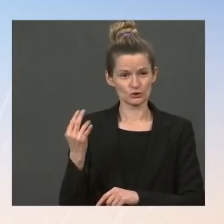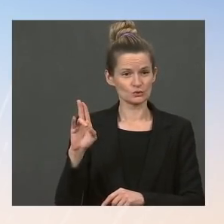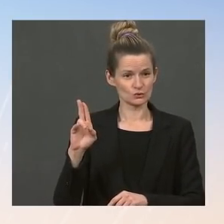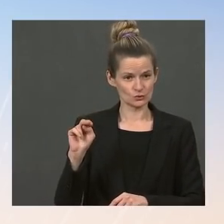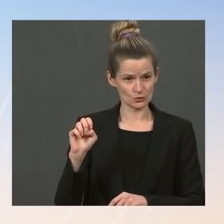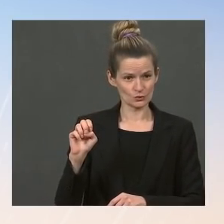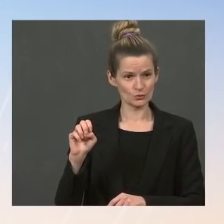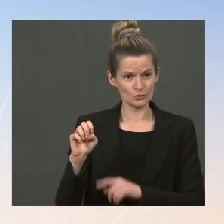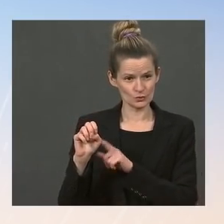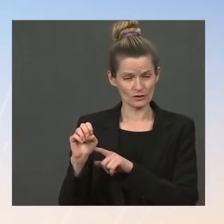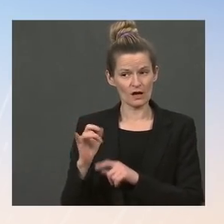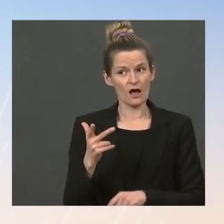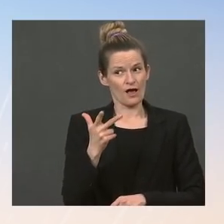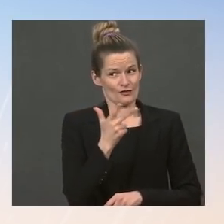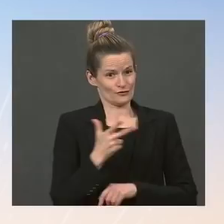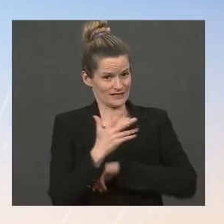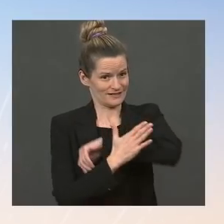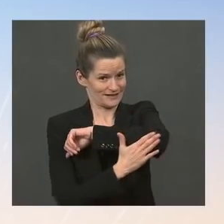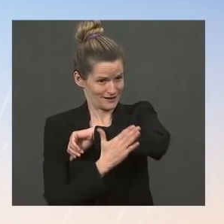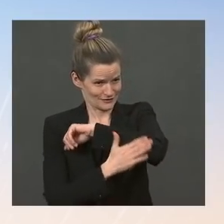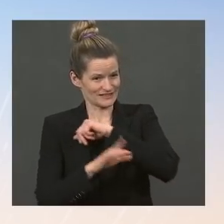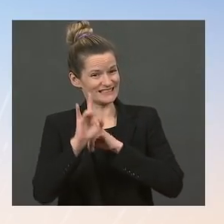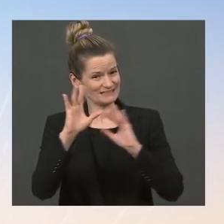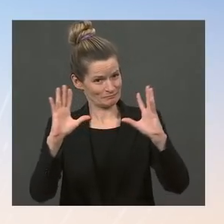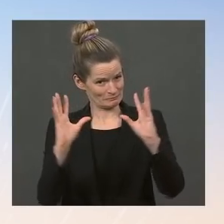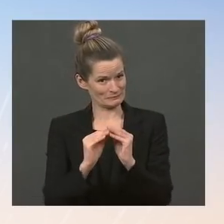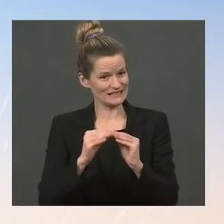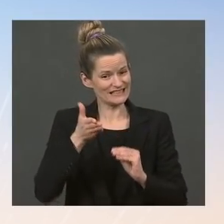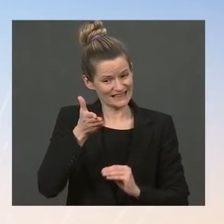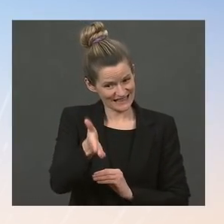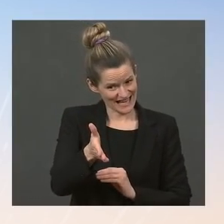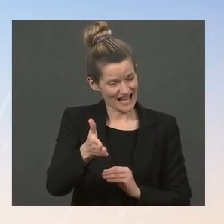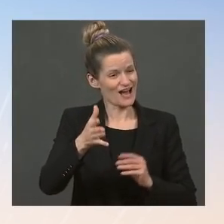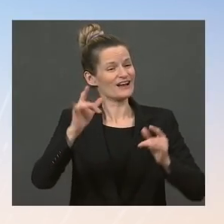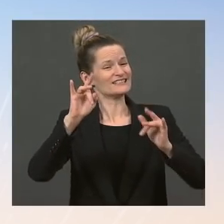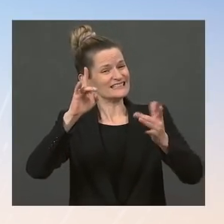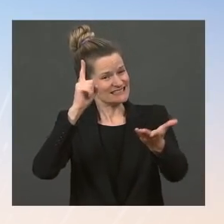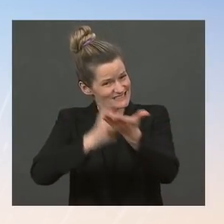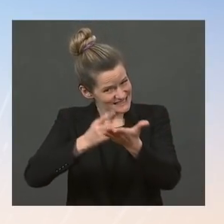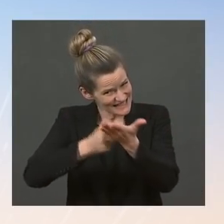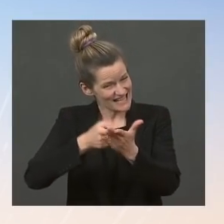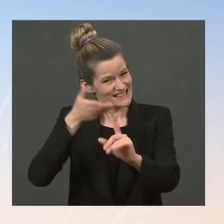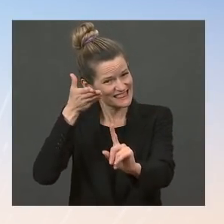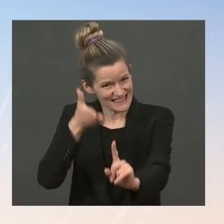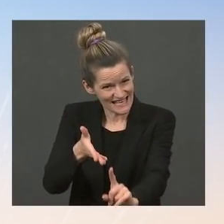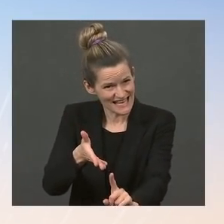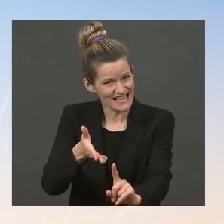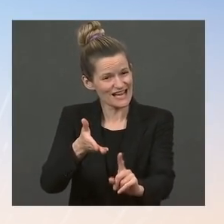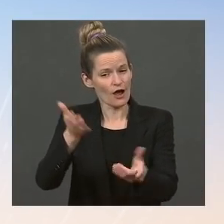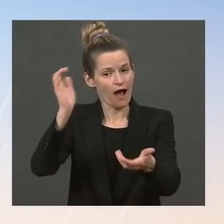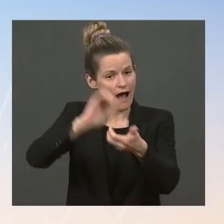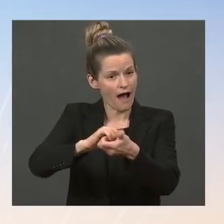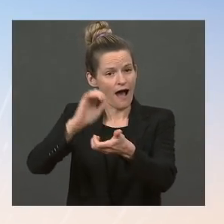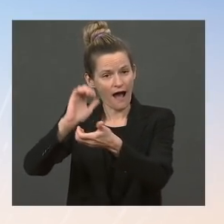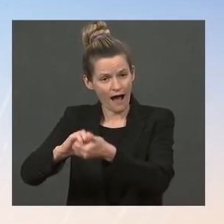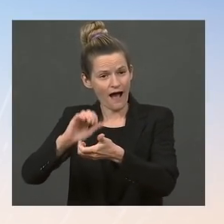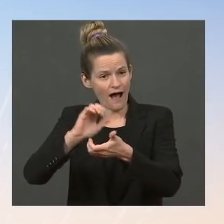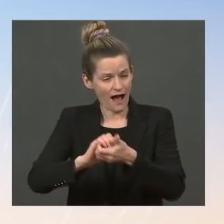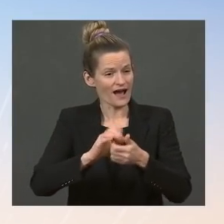And this was one of the main topics that was discussed. And that was where they -- from there, they urged their teams to work on it to get us to this point.